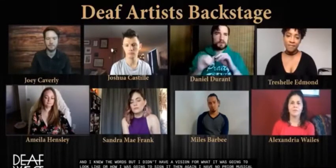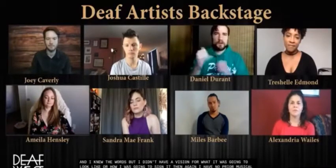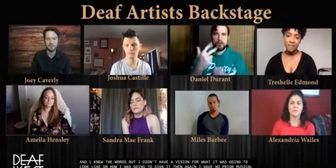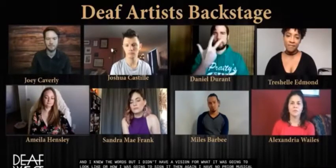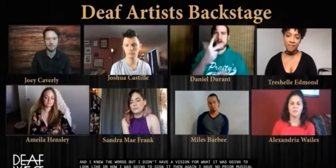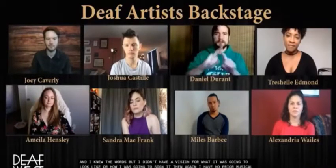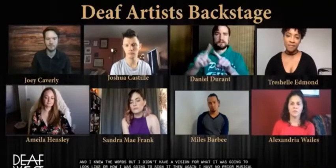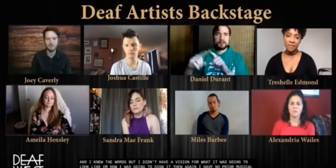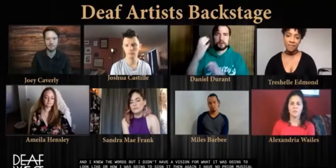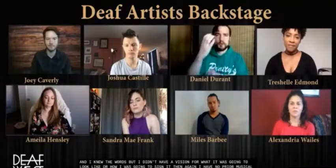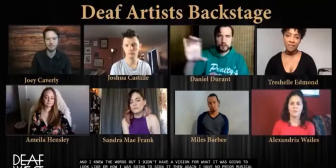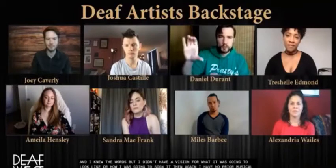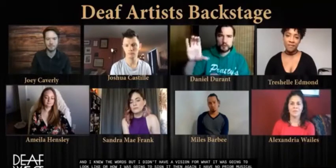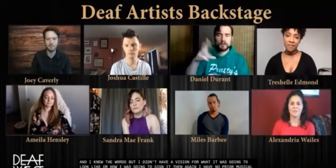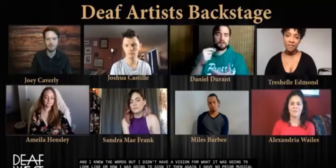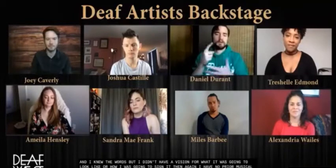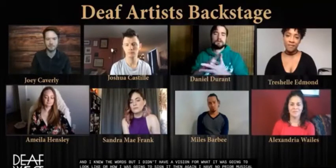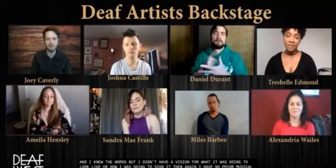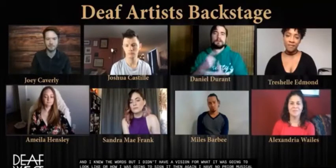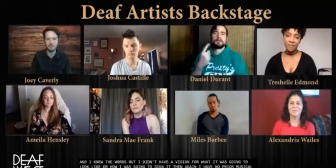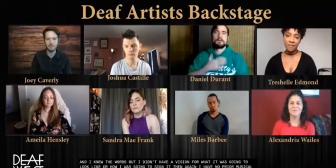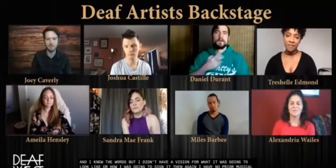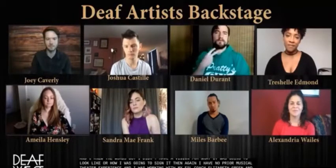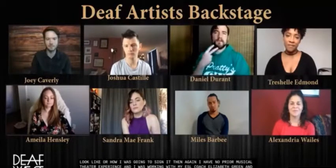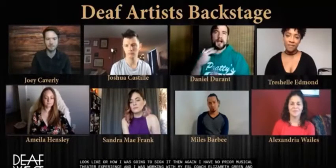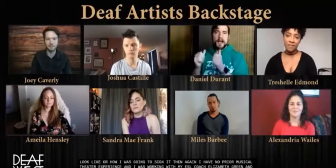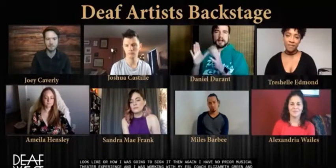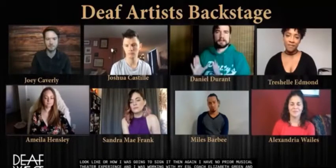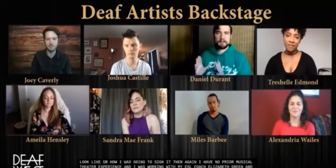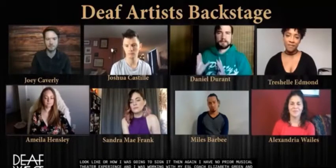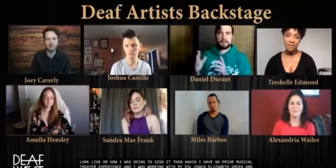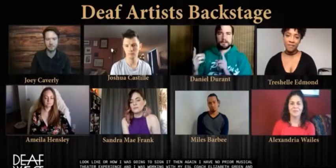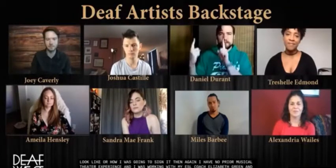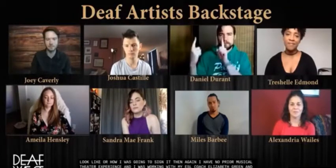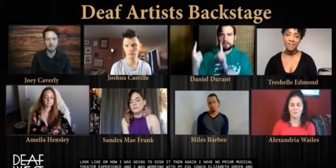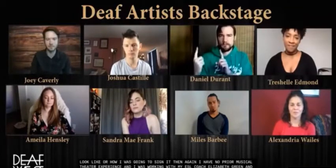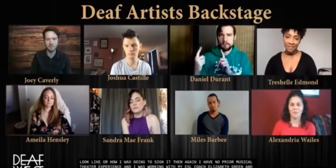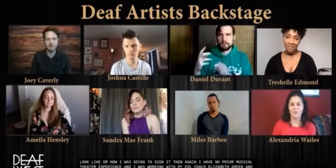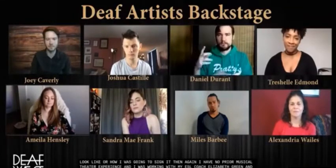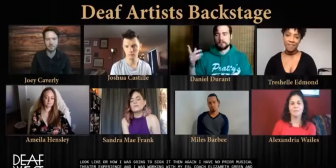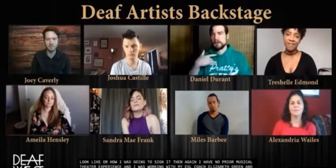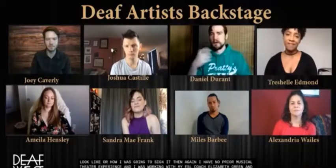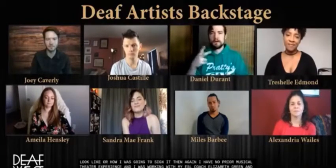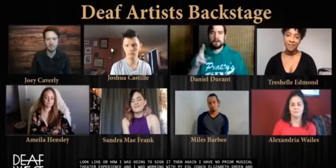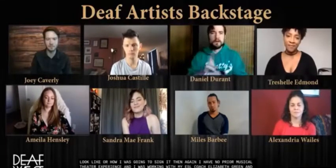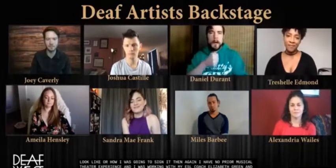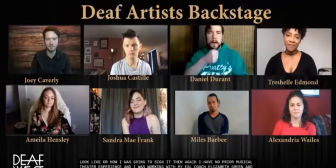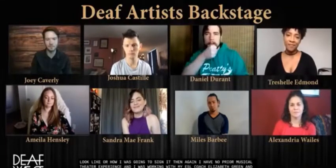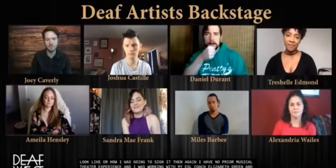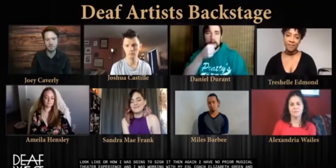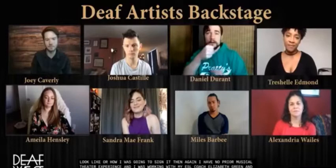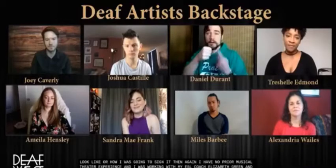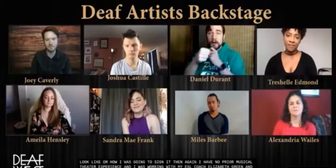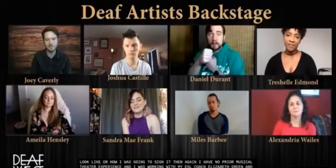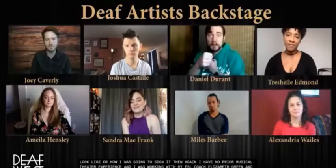And since I've been in theater, I've done three different cues with that cast.